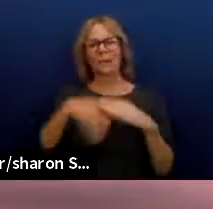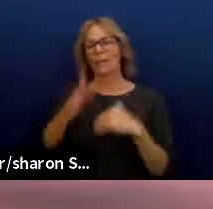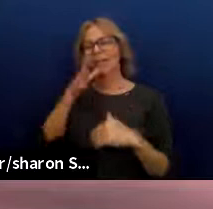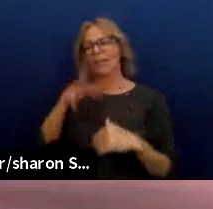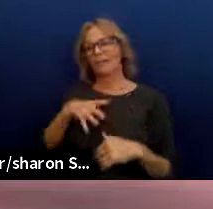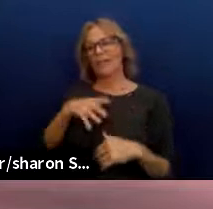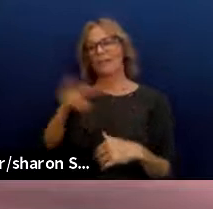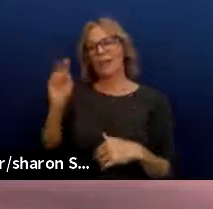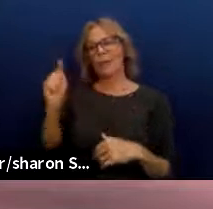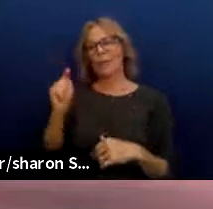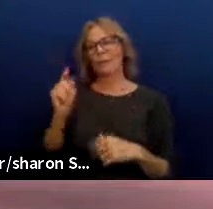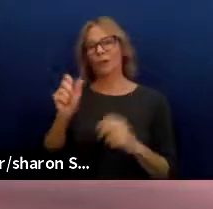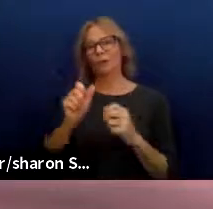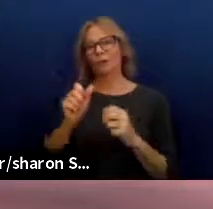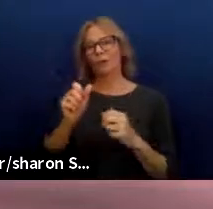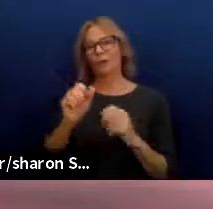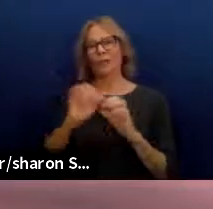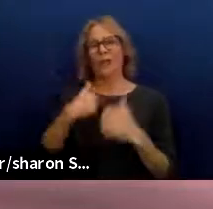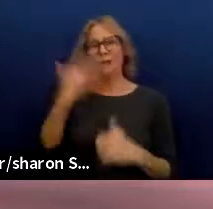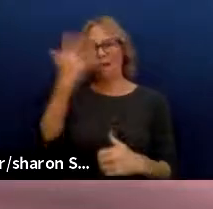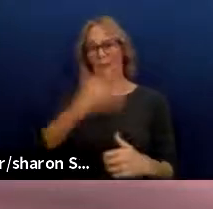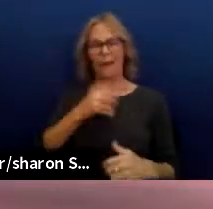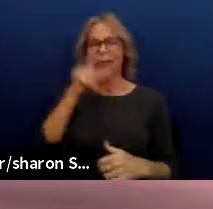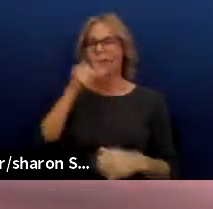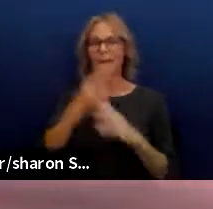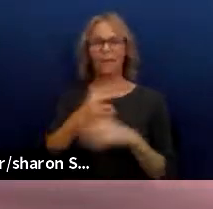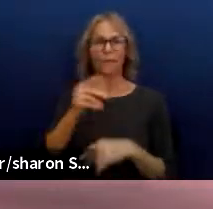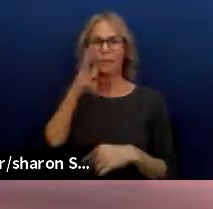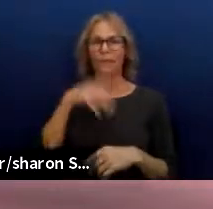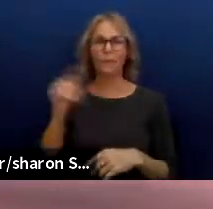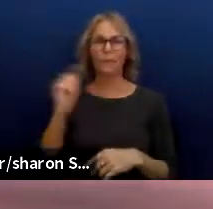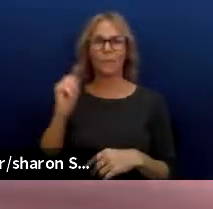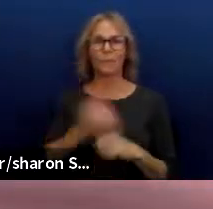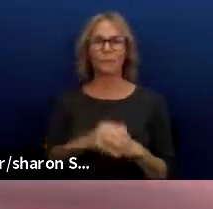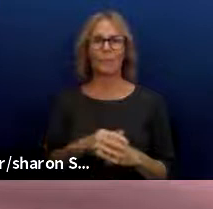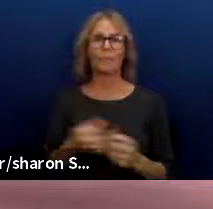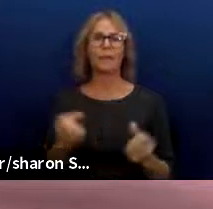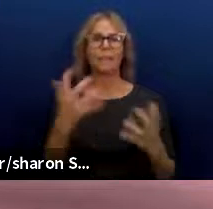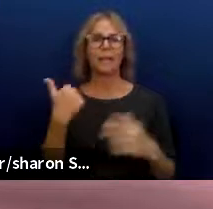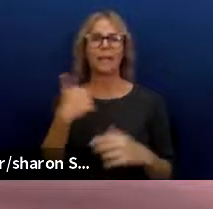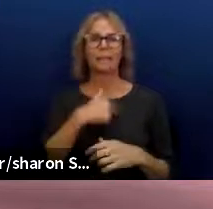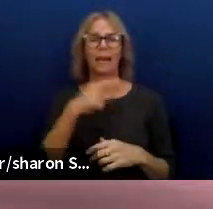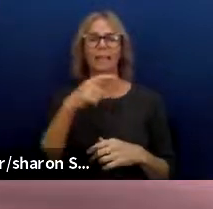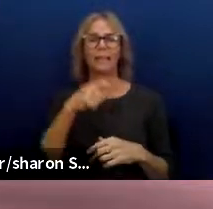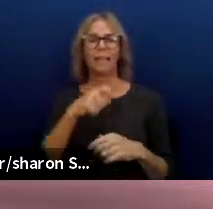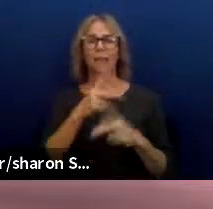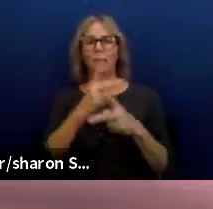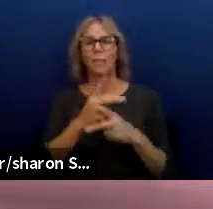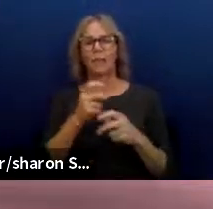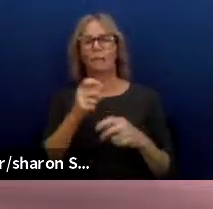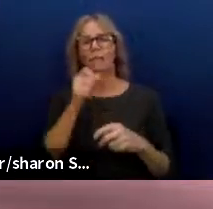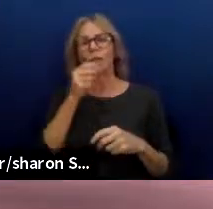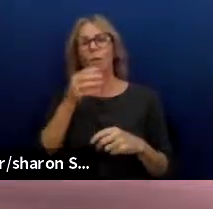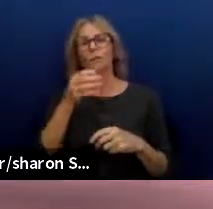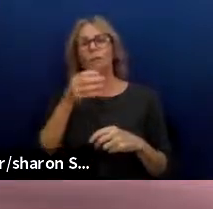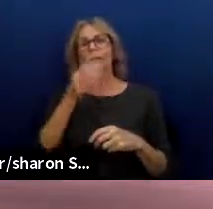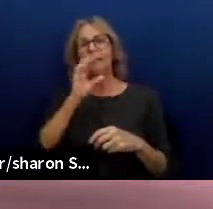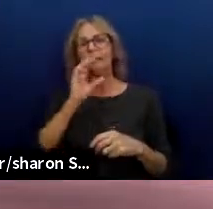I shouldn't have to use a female restroom. So unfortunately, a lot of us, you know, we have to limit our eating... use the restroom, and